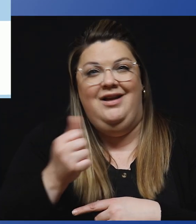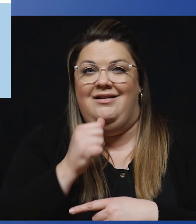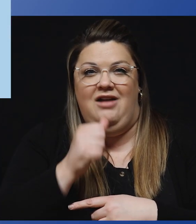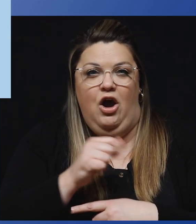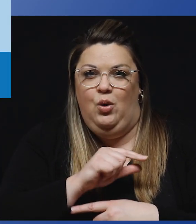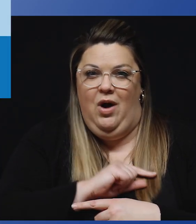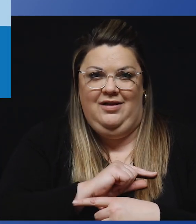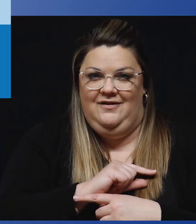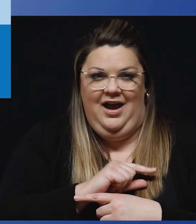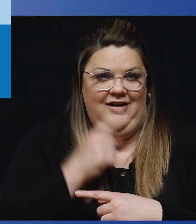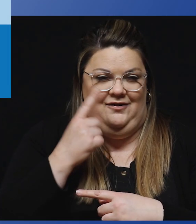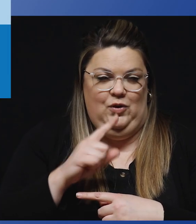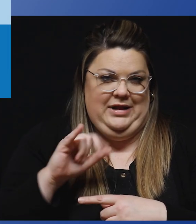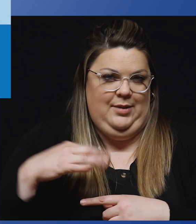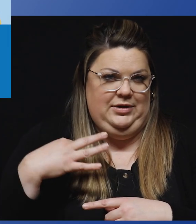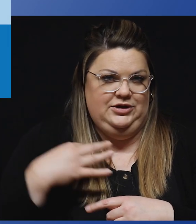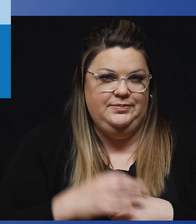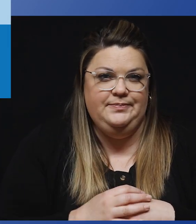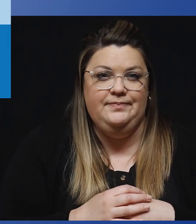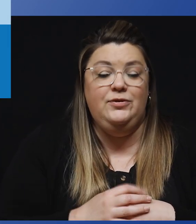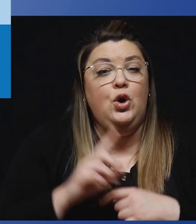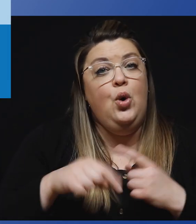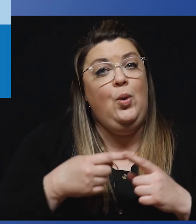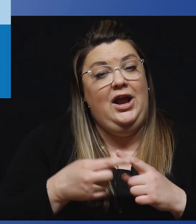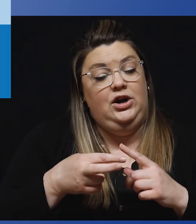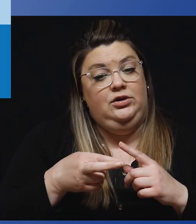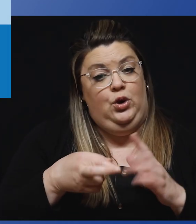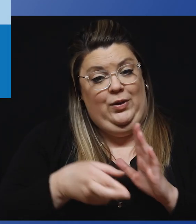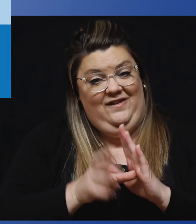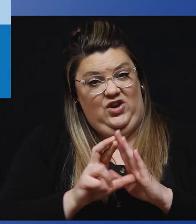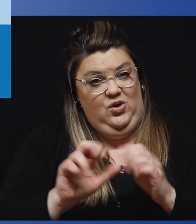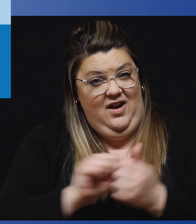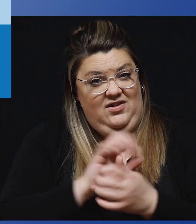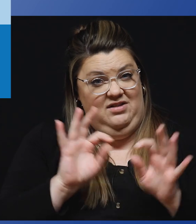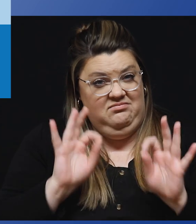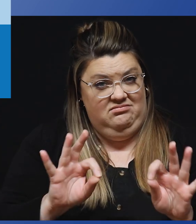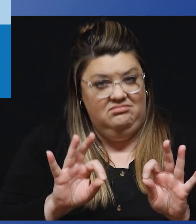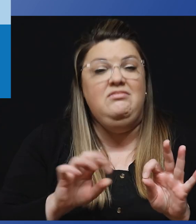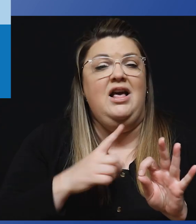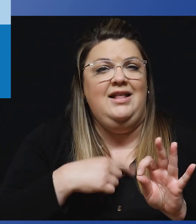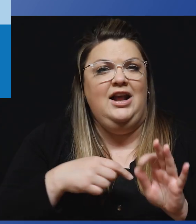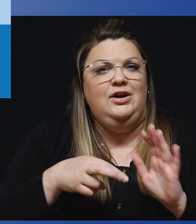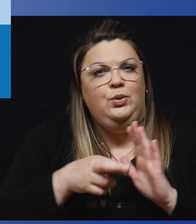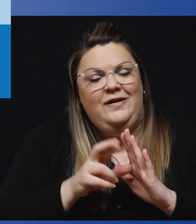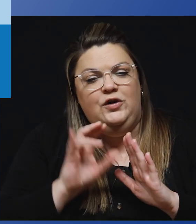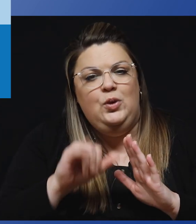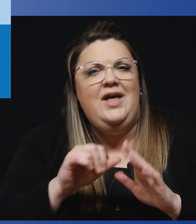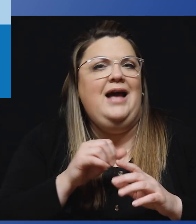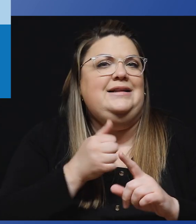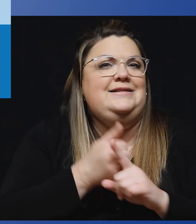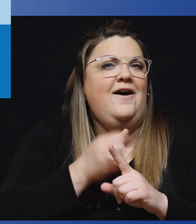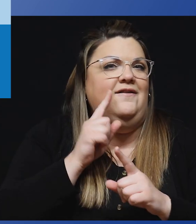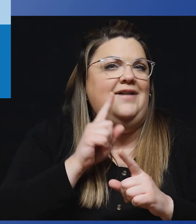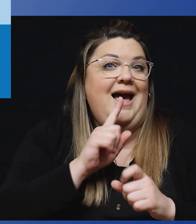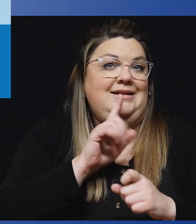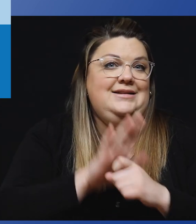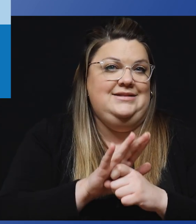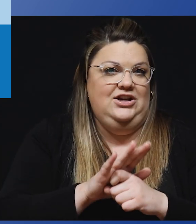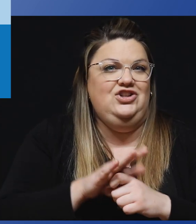Once you've verified all information, please review the self attestation at the end of the form. Click the I Agree checkbox